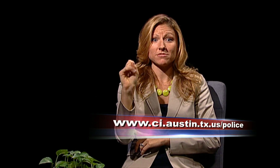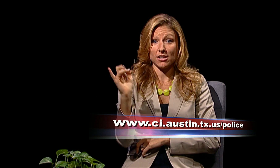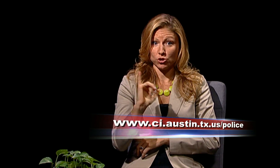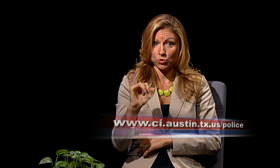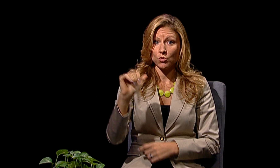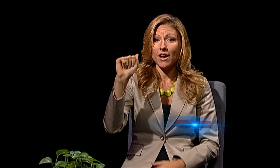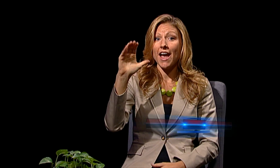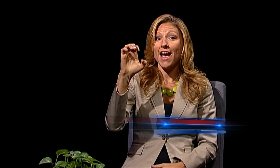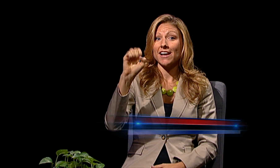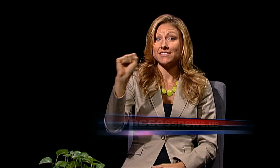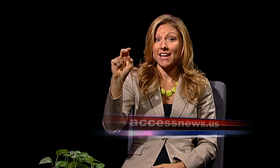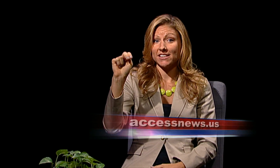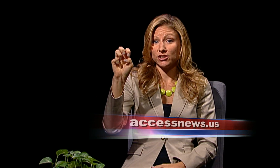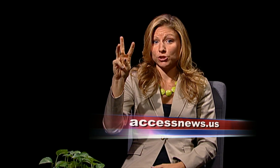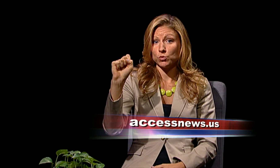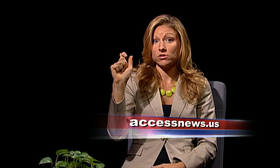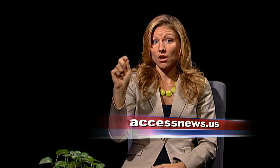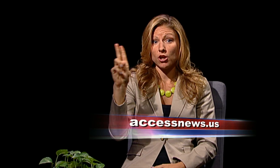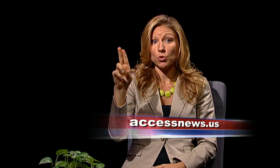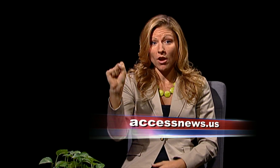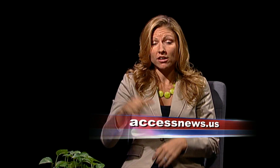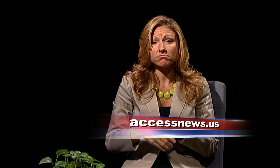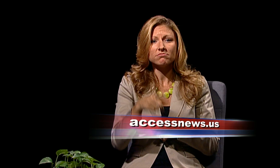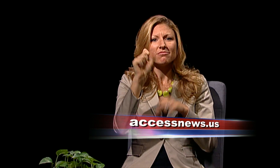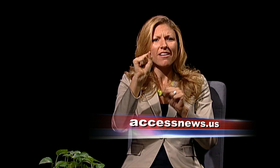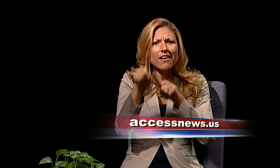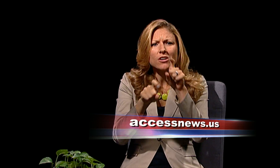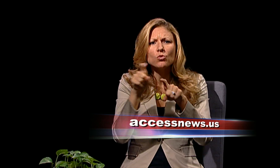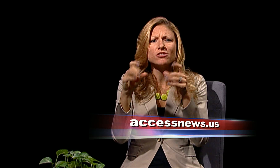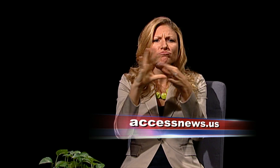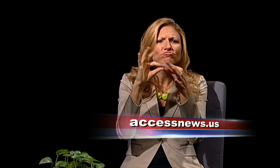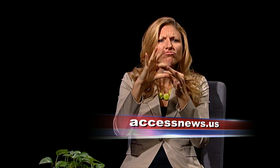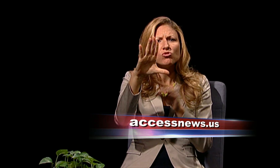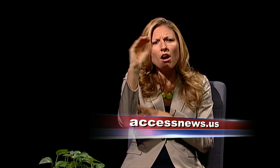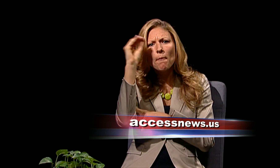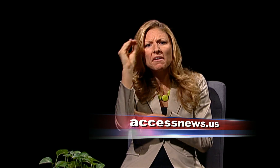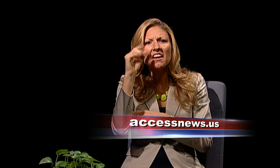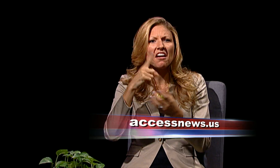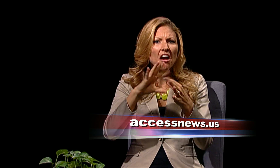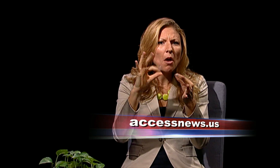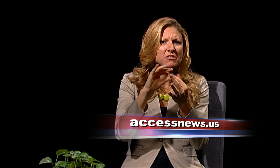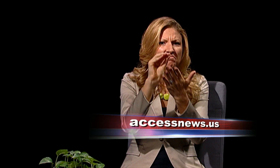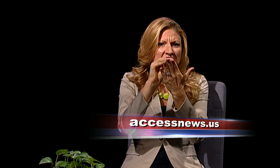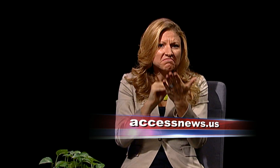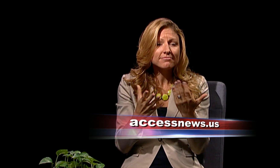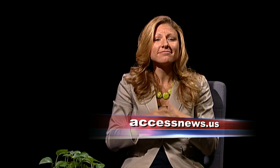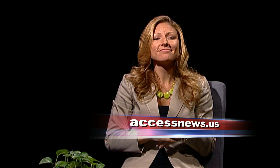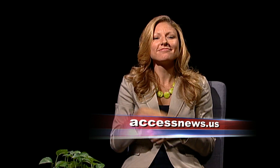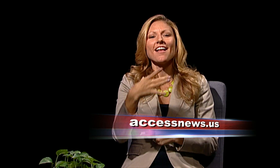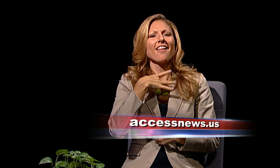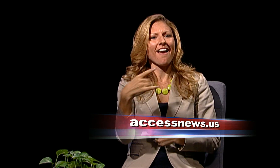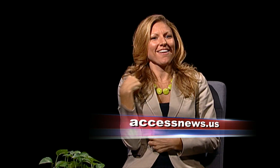AND AT OUR WEBSITE ACCESSNEWS.US WHERE YOU CAN ASK QUESTIONS, AND SHARE YOUR COMMENTS AND OPINIONS.